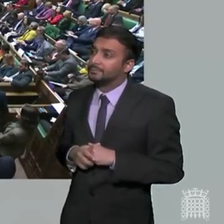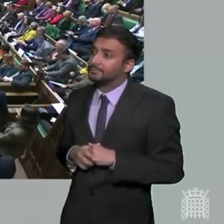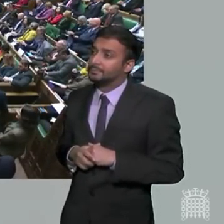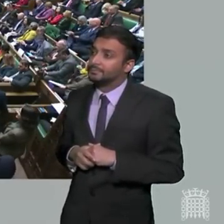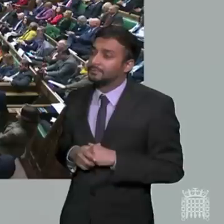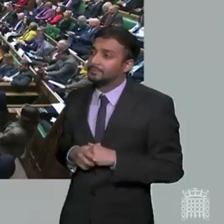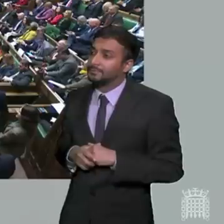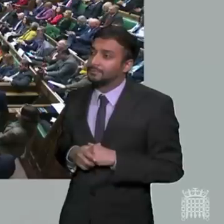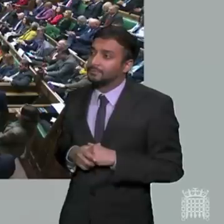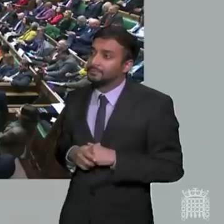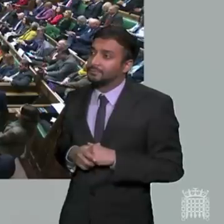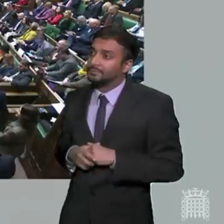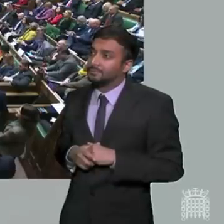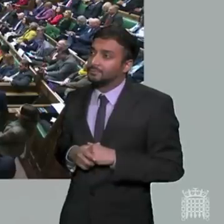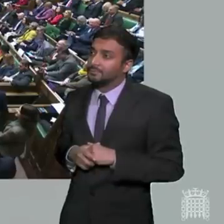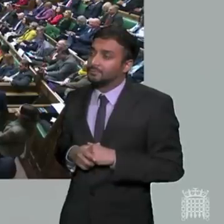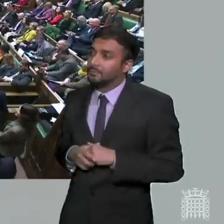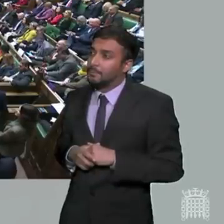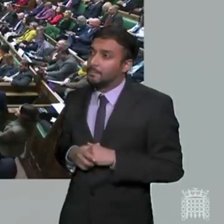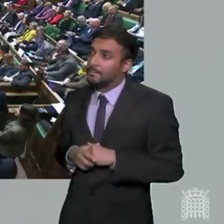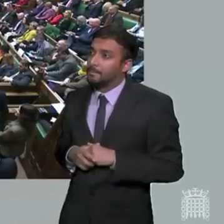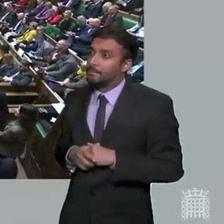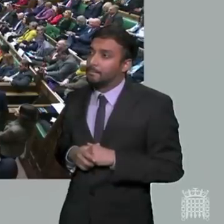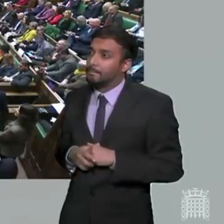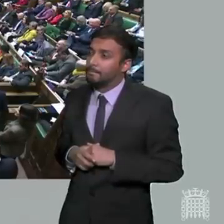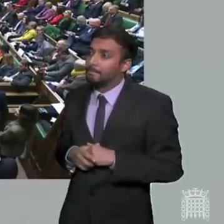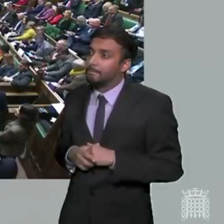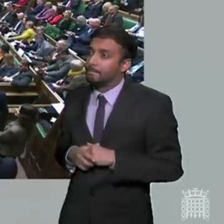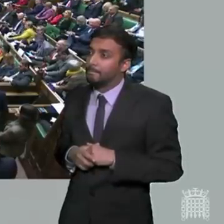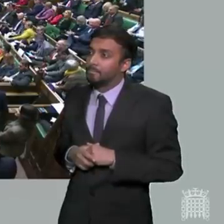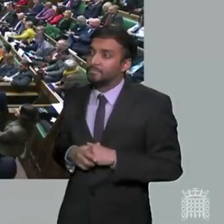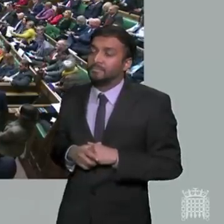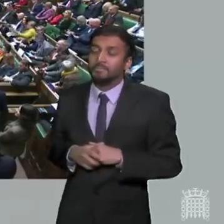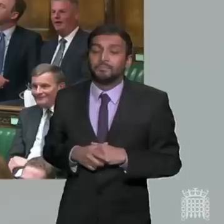will both be celebrating what we consider to be one of the best days of the year: Lancashire Day.